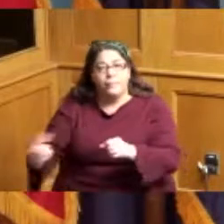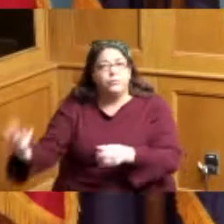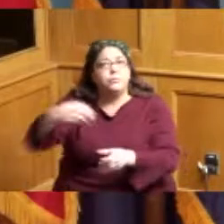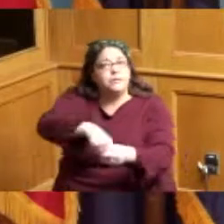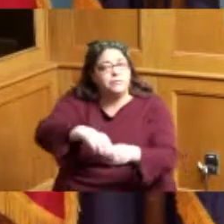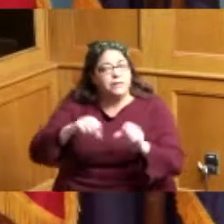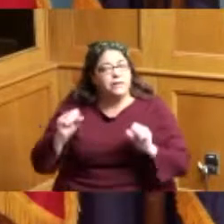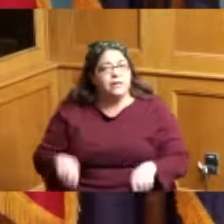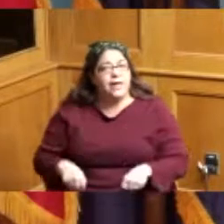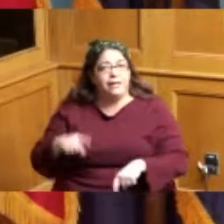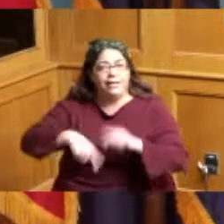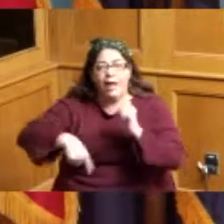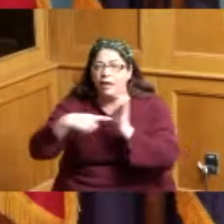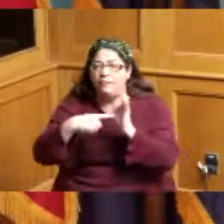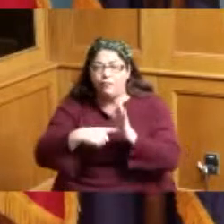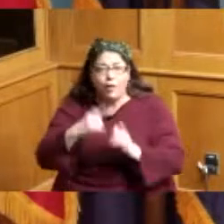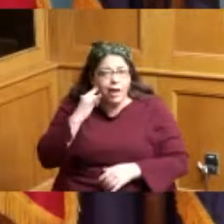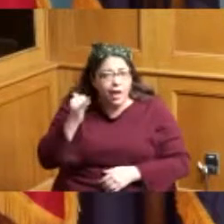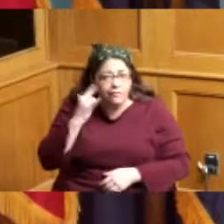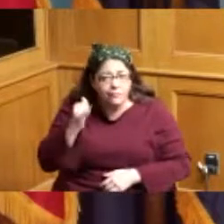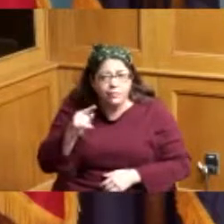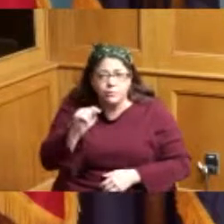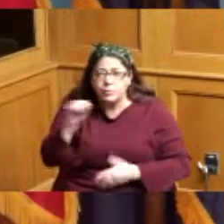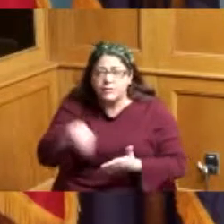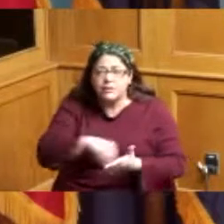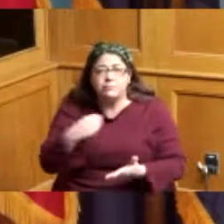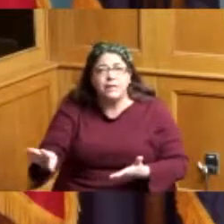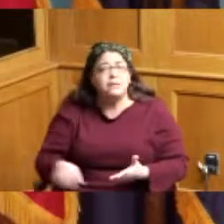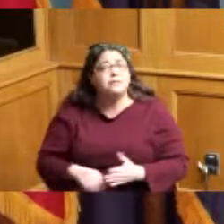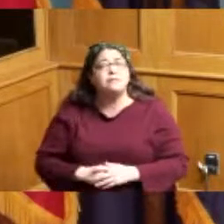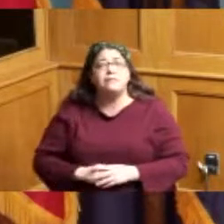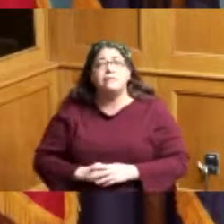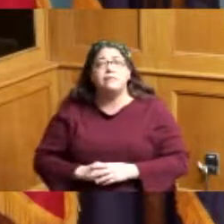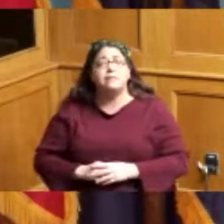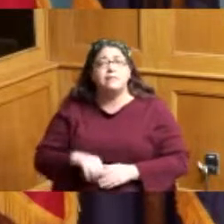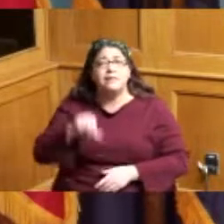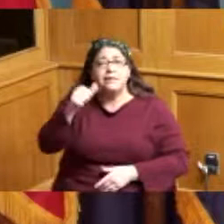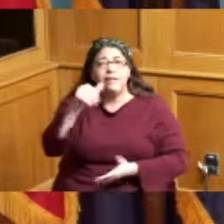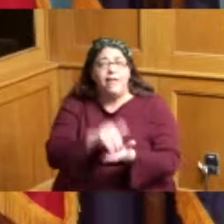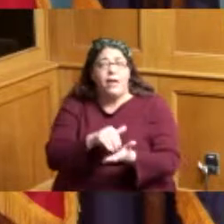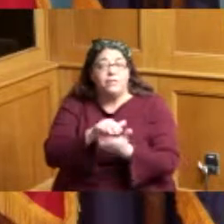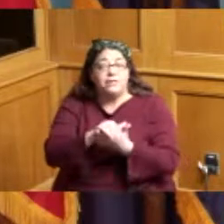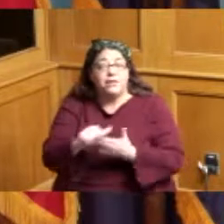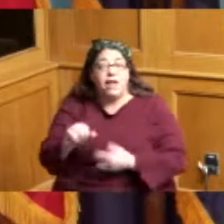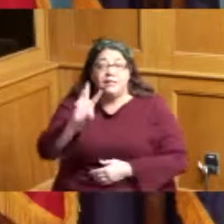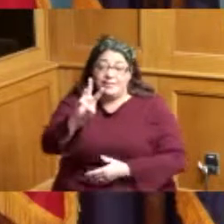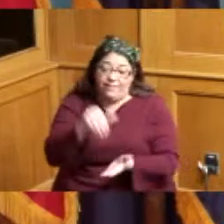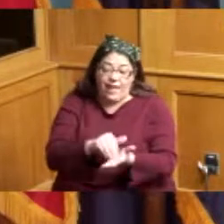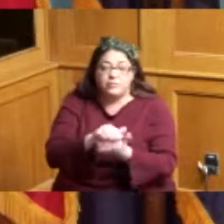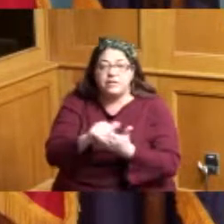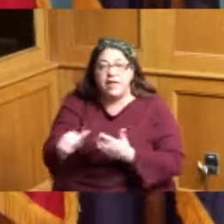they can't afford California too expensive ten thousand dollars six thousand dollars to sit